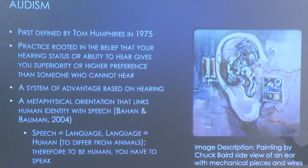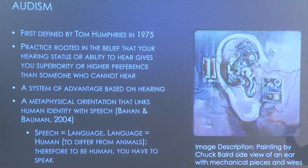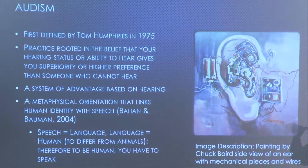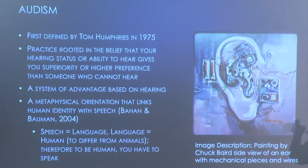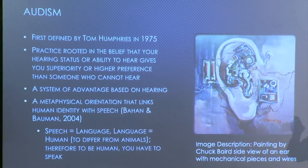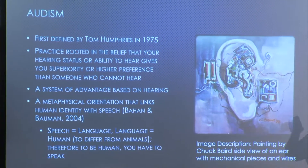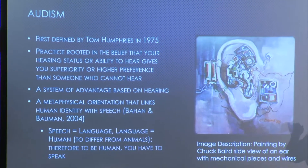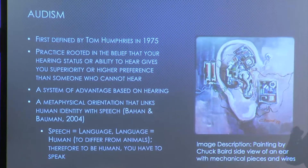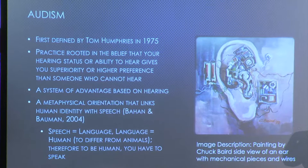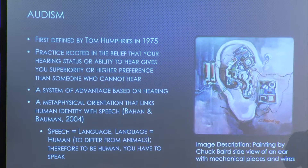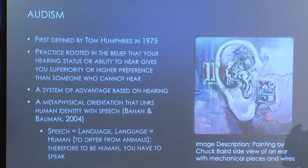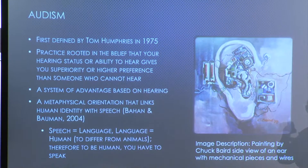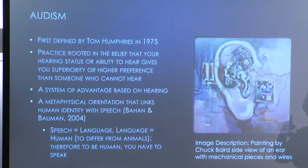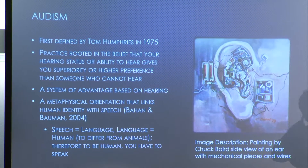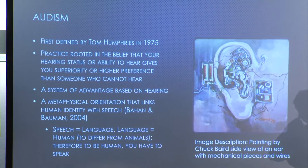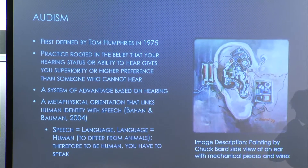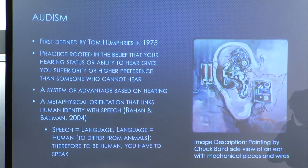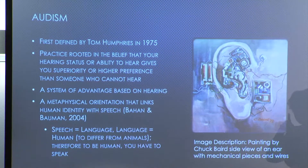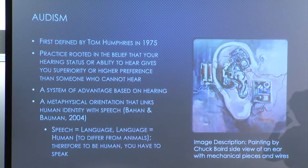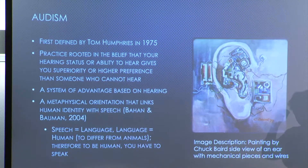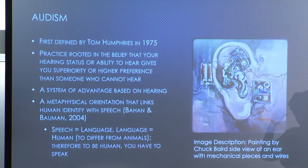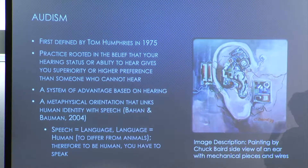So "audism" is a term that was first